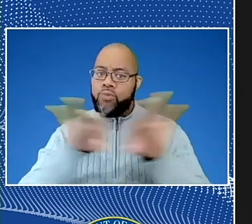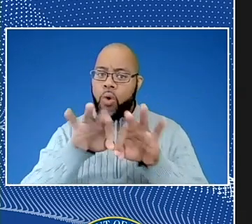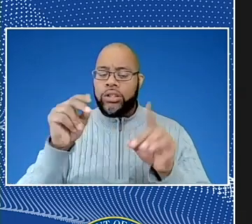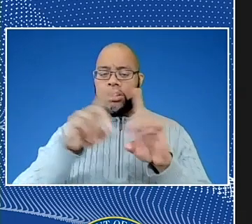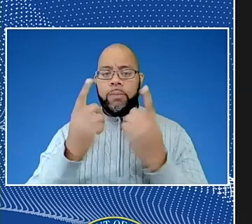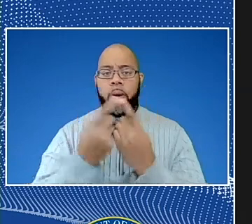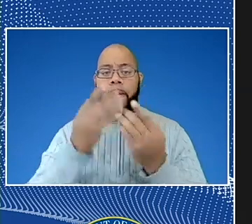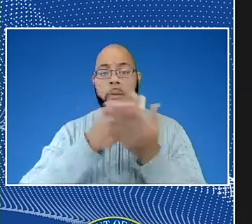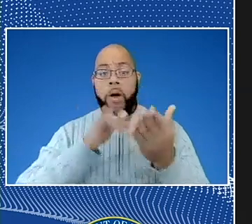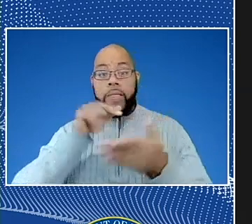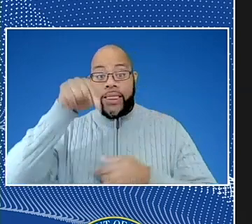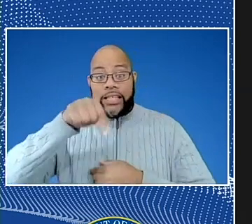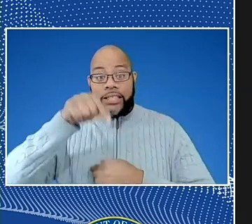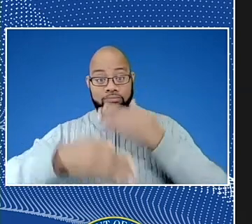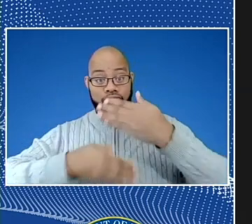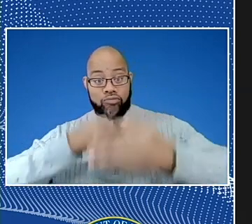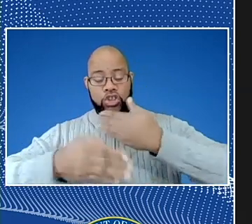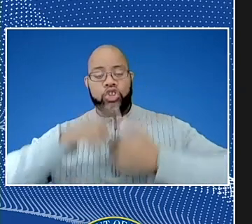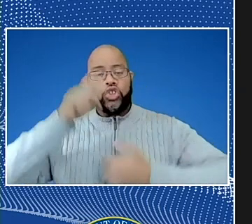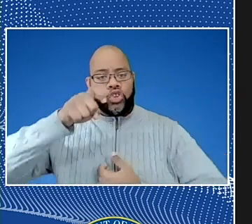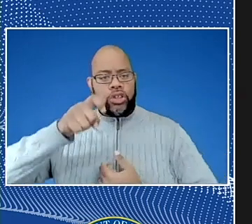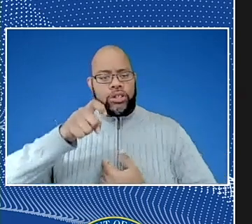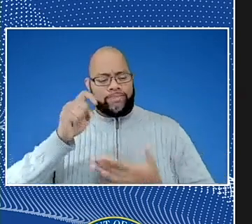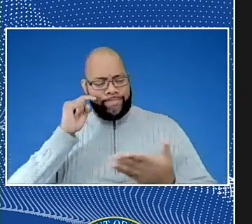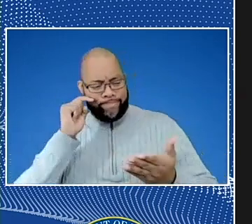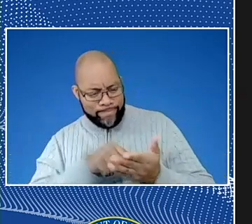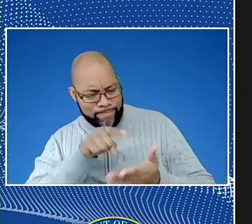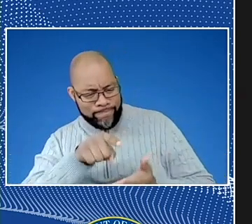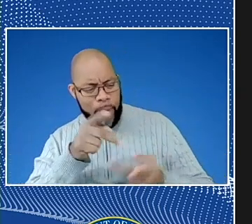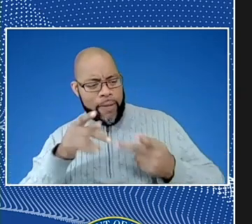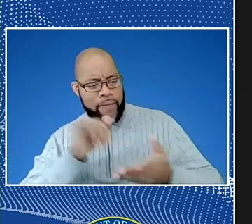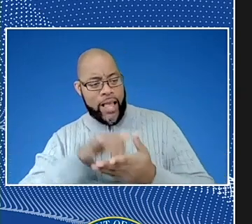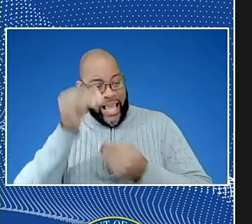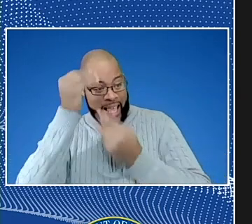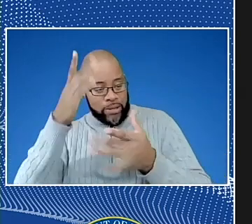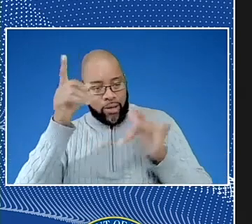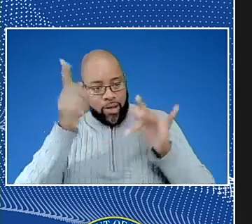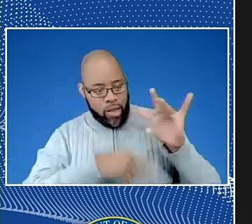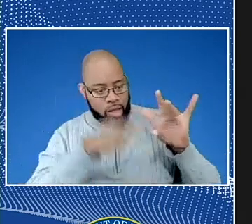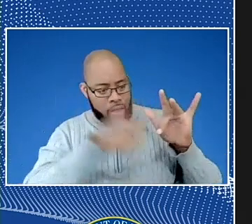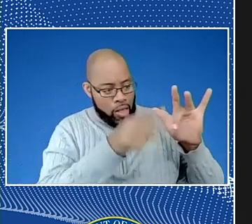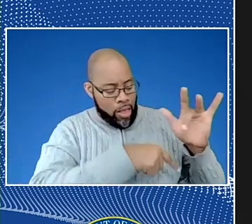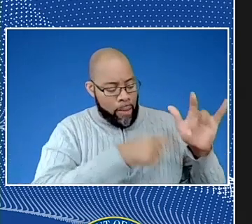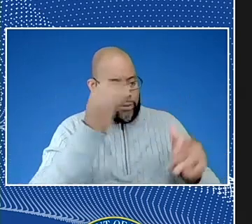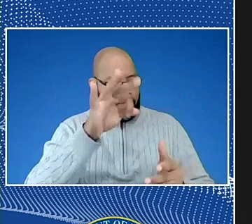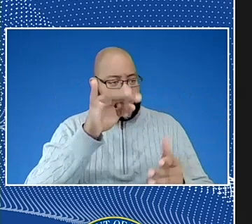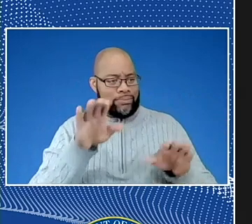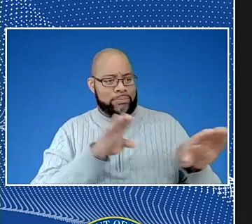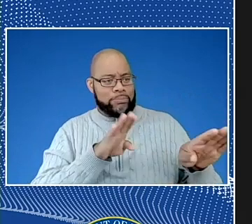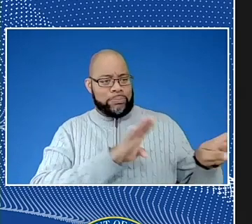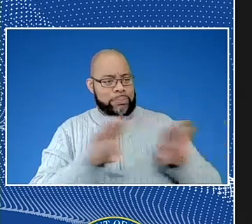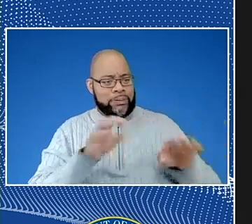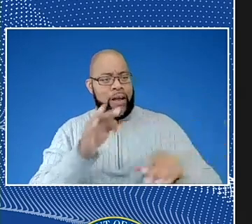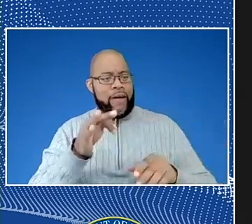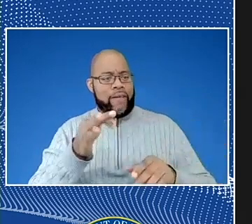process, should take note of places where there are information gaps as a result of the conduct of past servicers or other